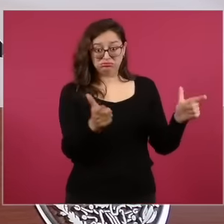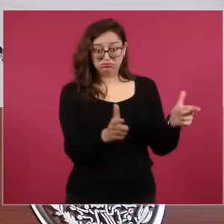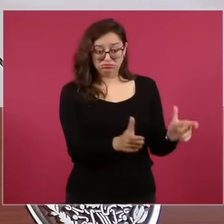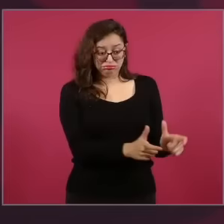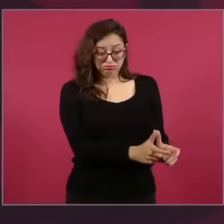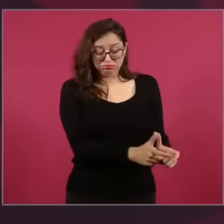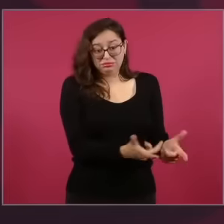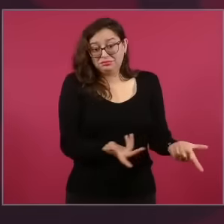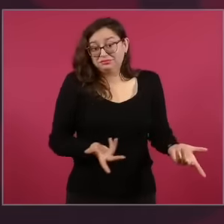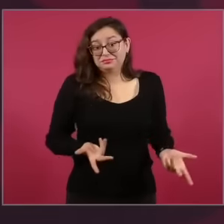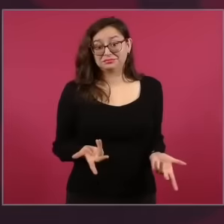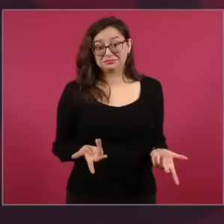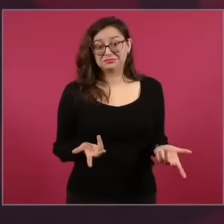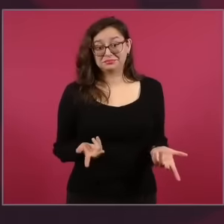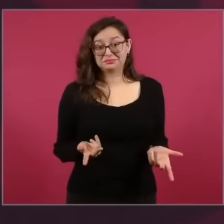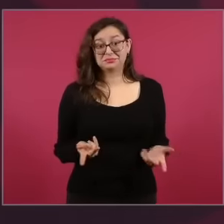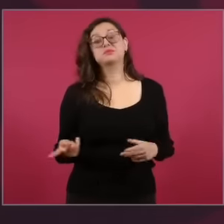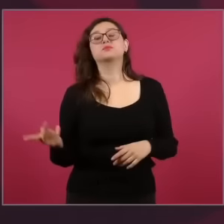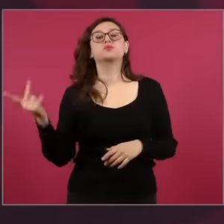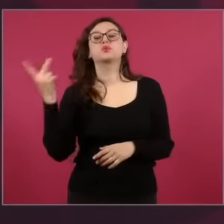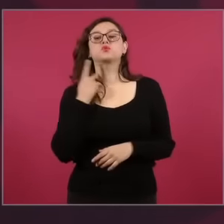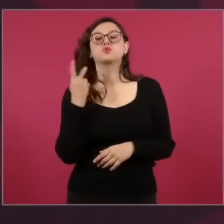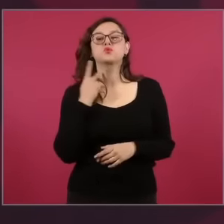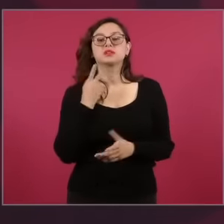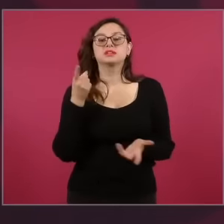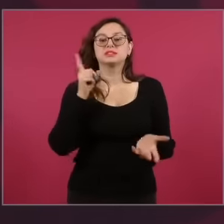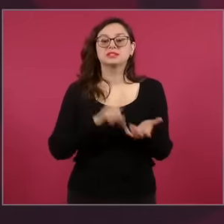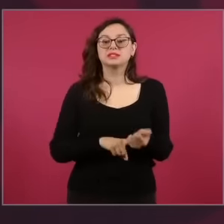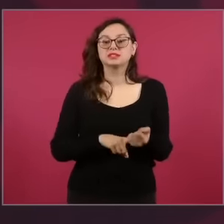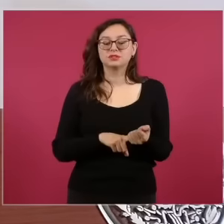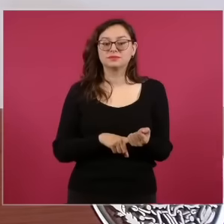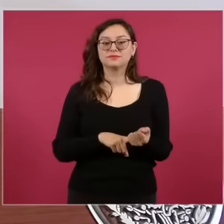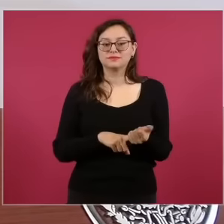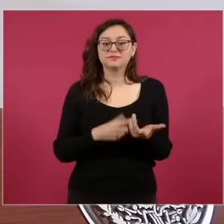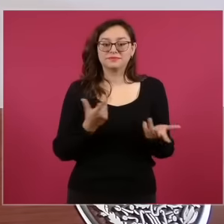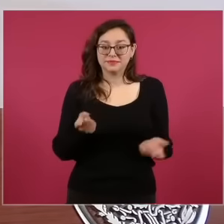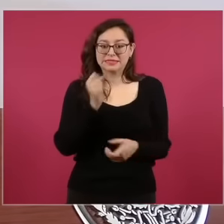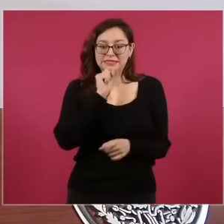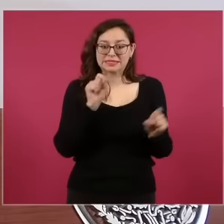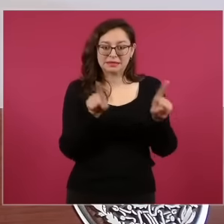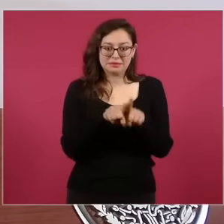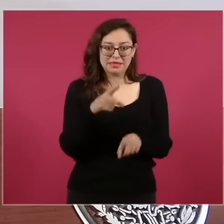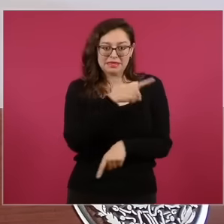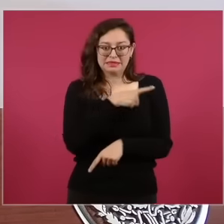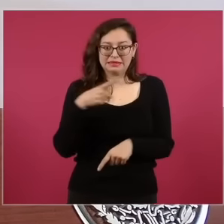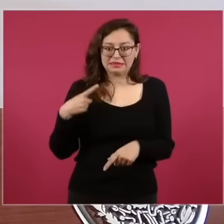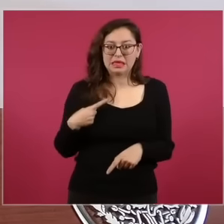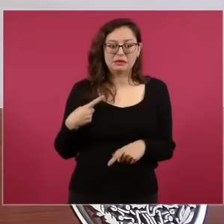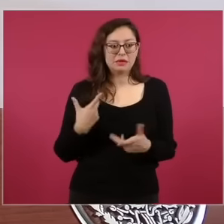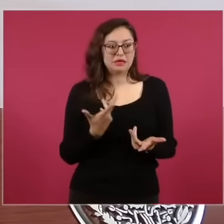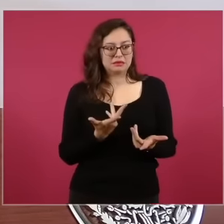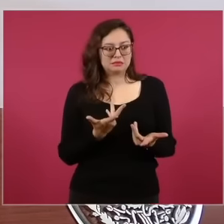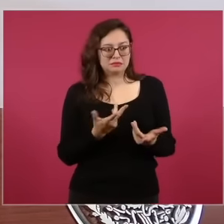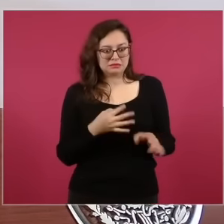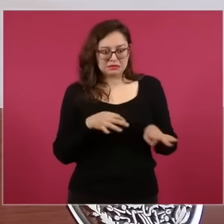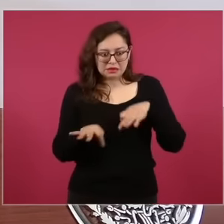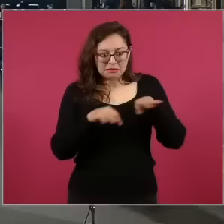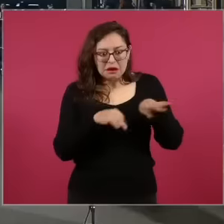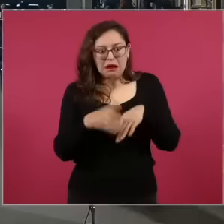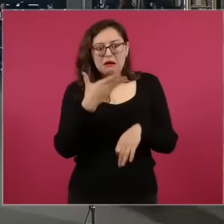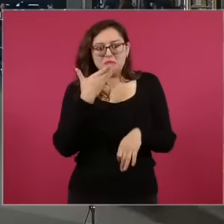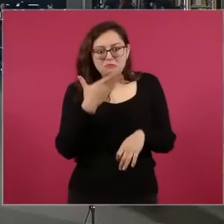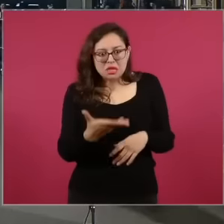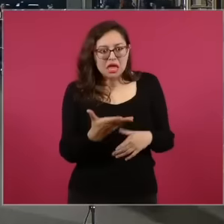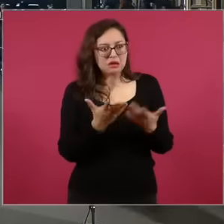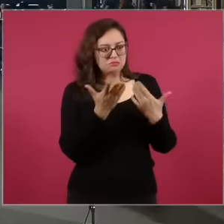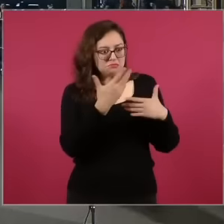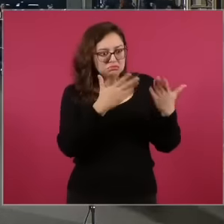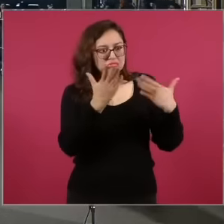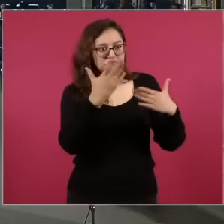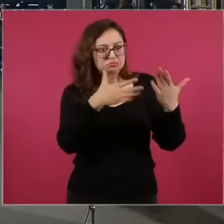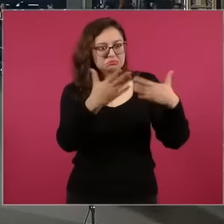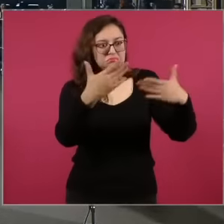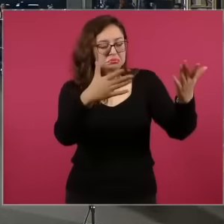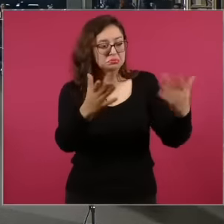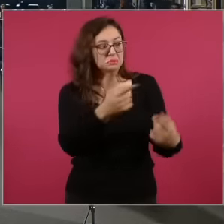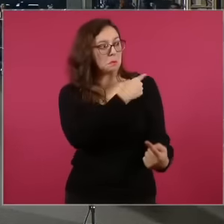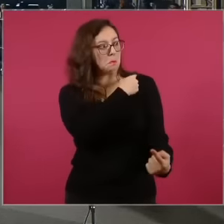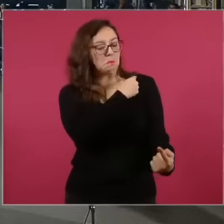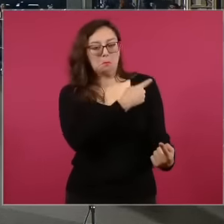of pragmatism the results count and this man has been